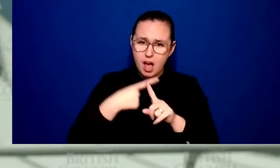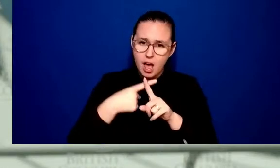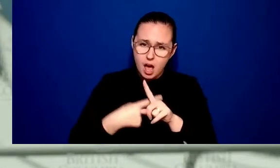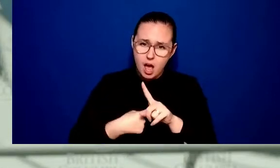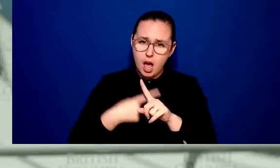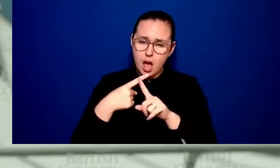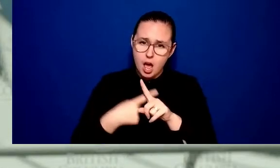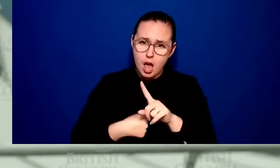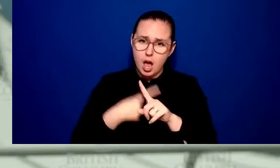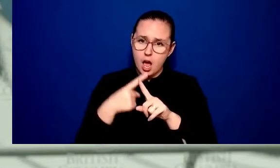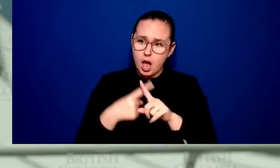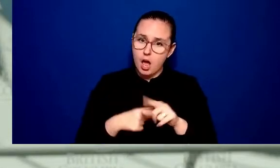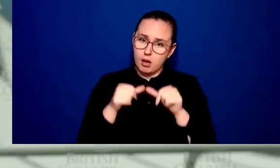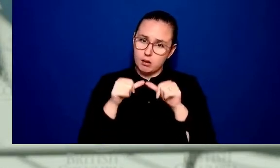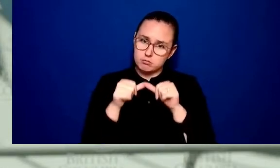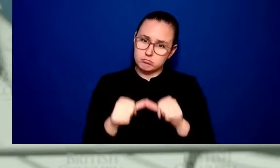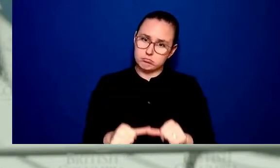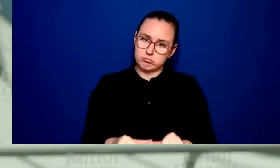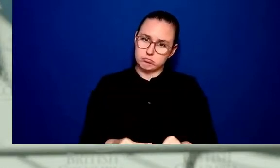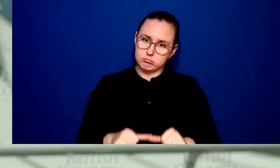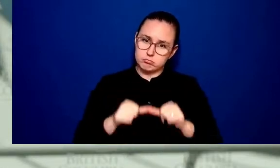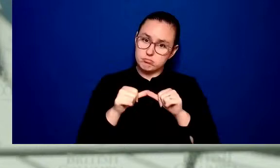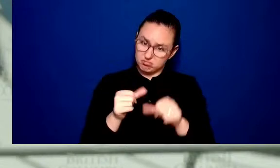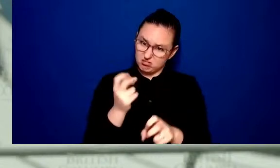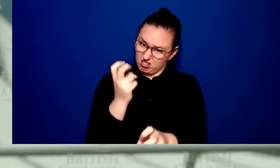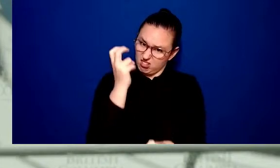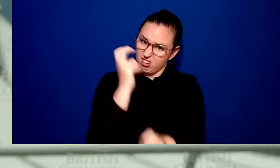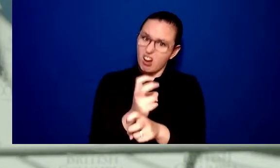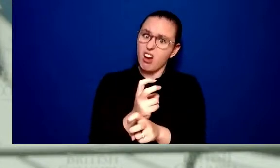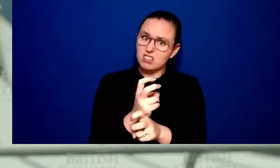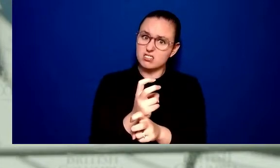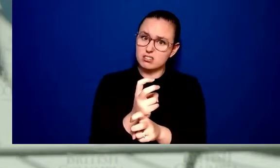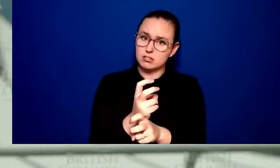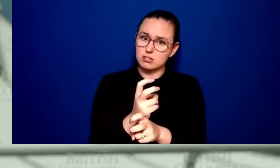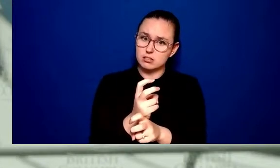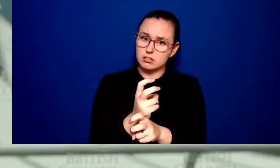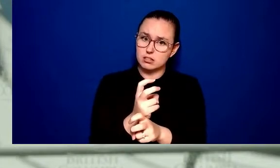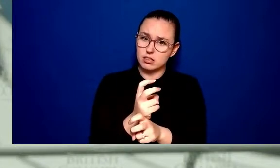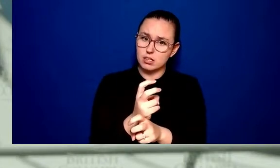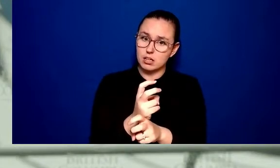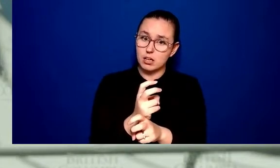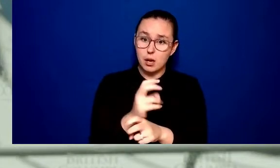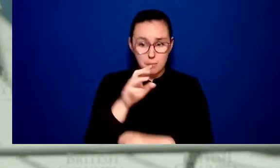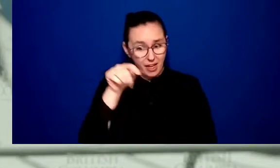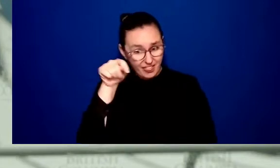for us to see a preventable illness now affecting people